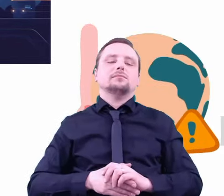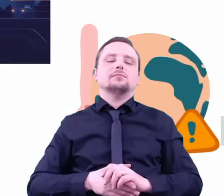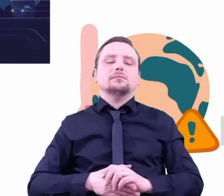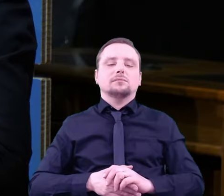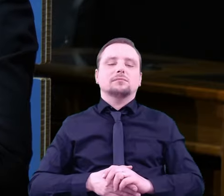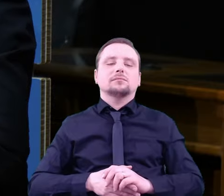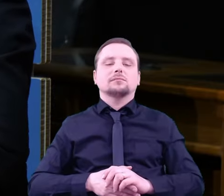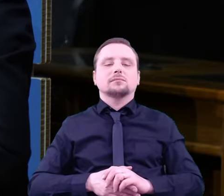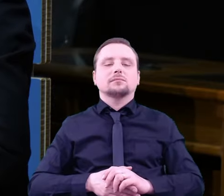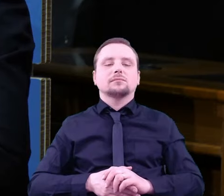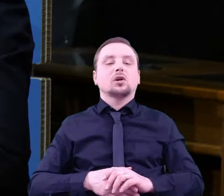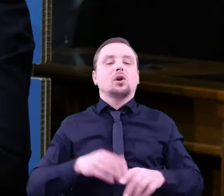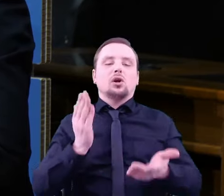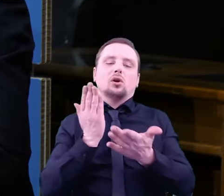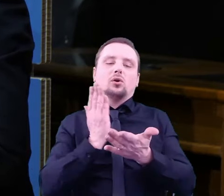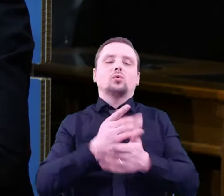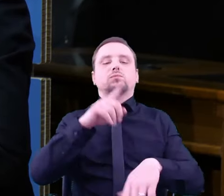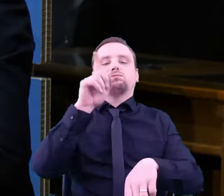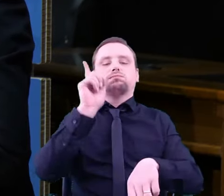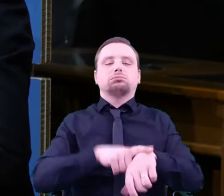Unfortunately, we have not have sufficient time to cover all the relevant topics,